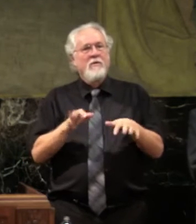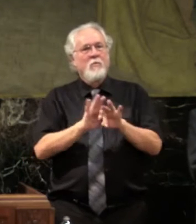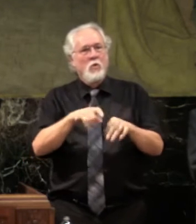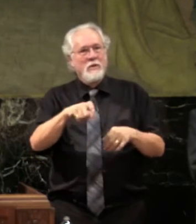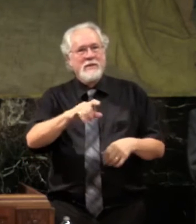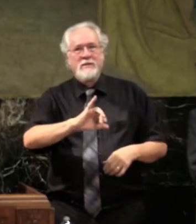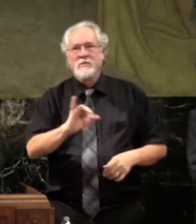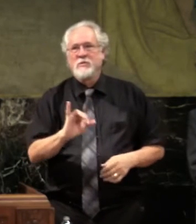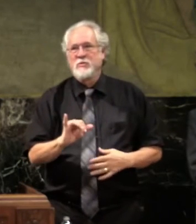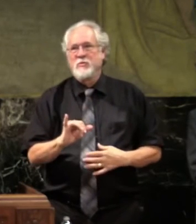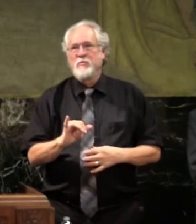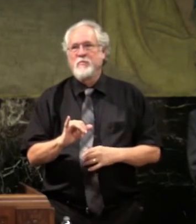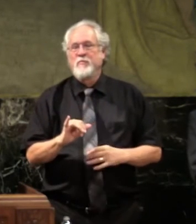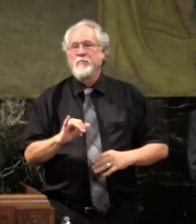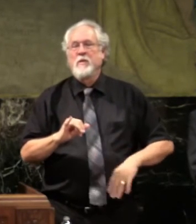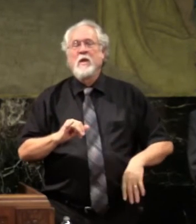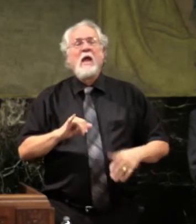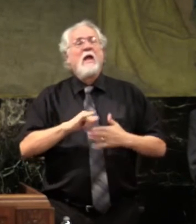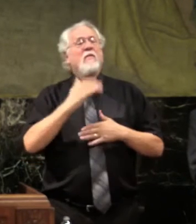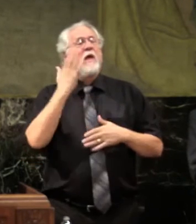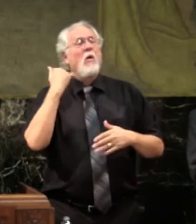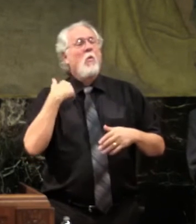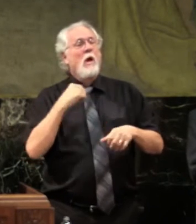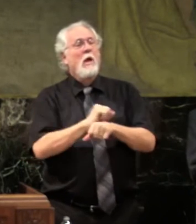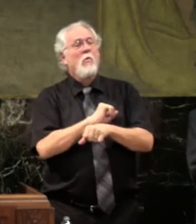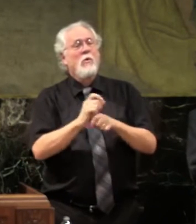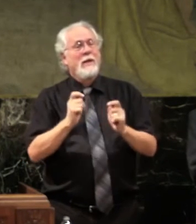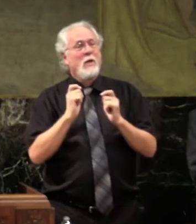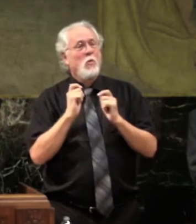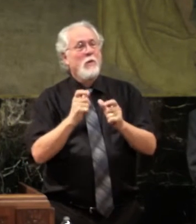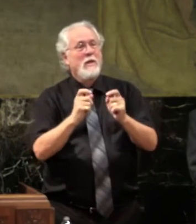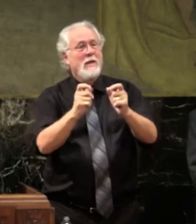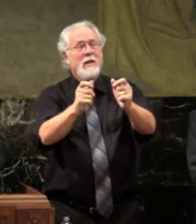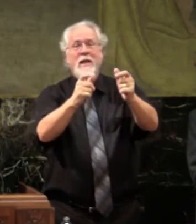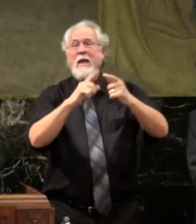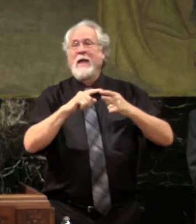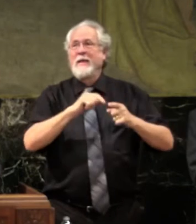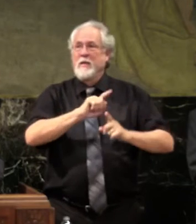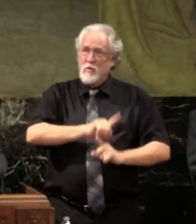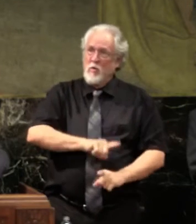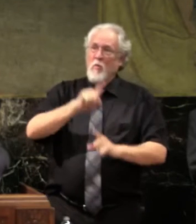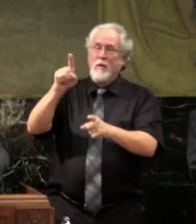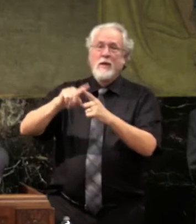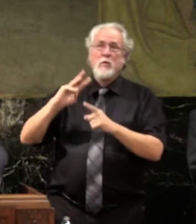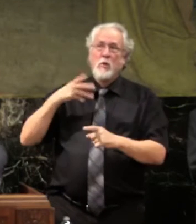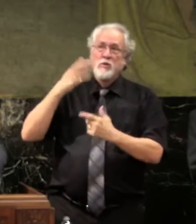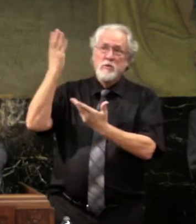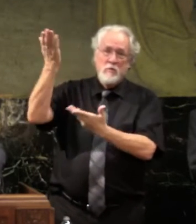that's why we're working so quickly and that's why we need to go back to Washington bring home another two